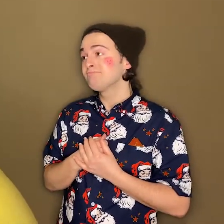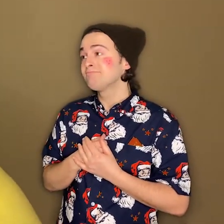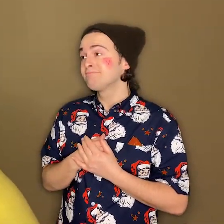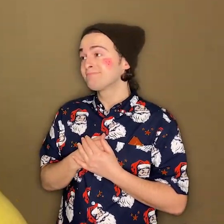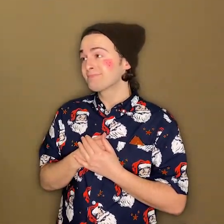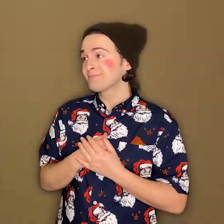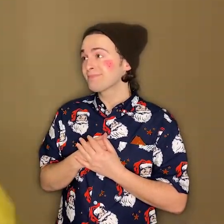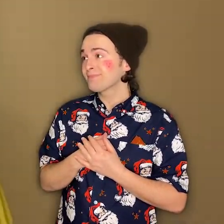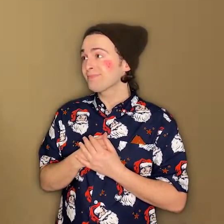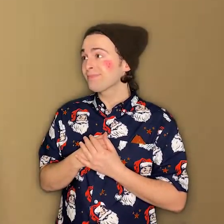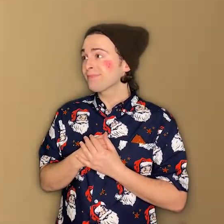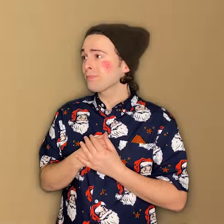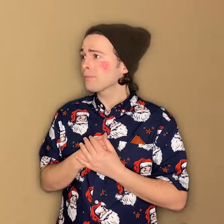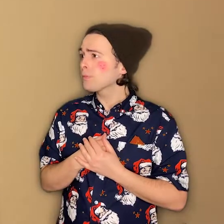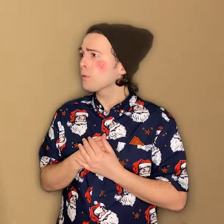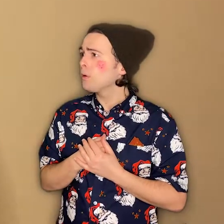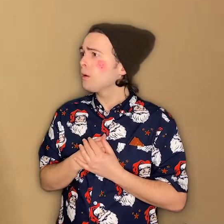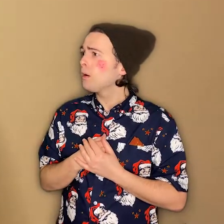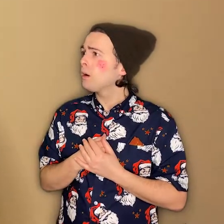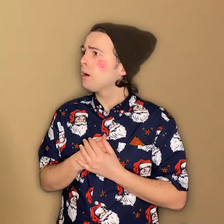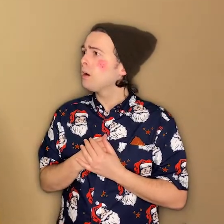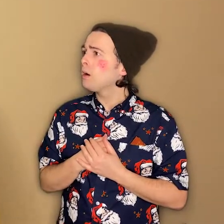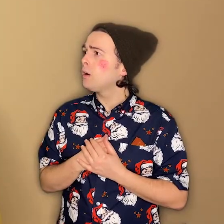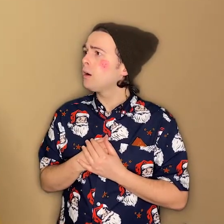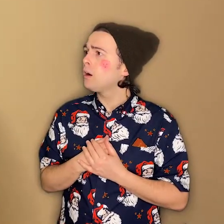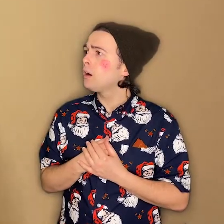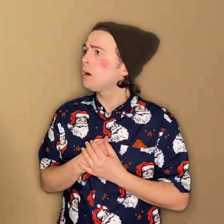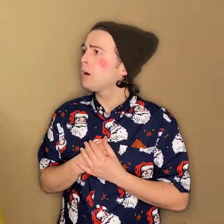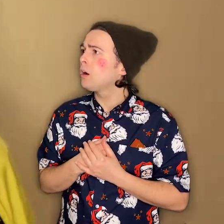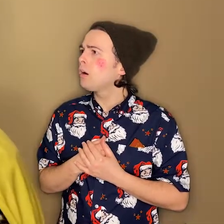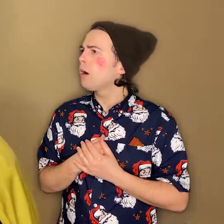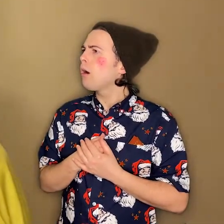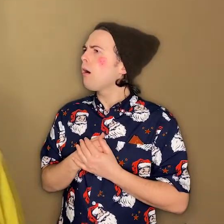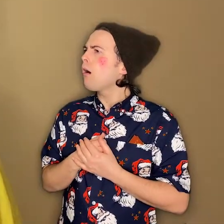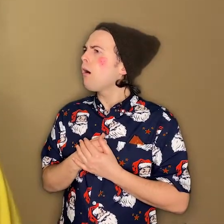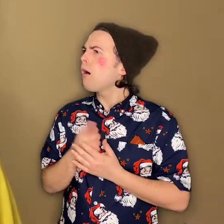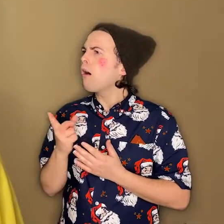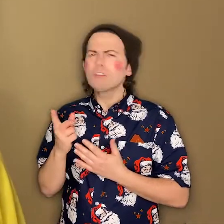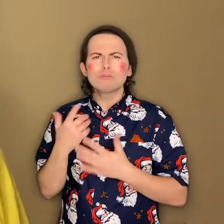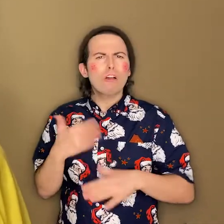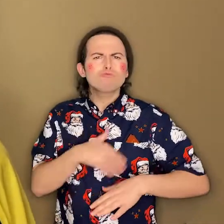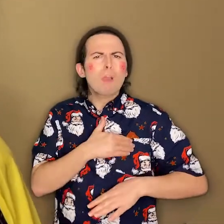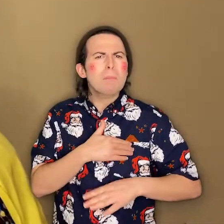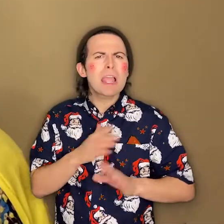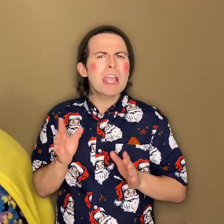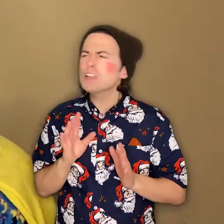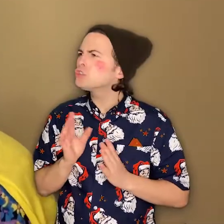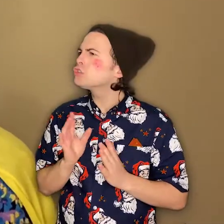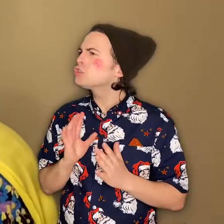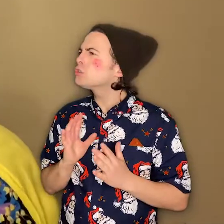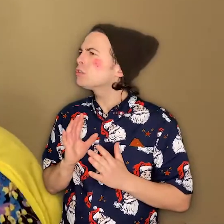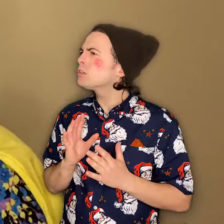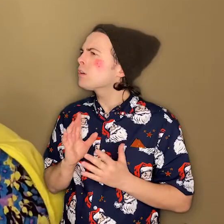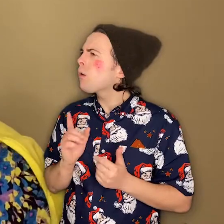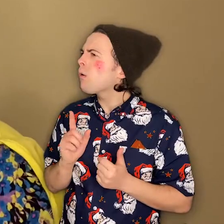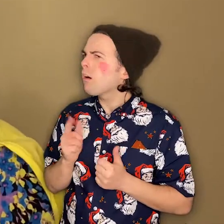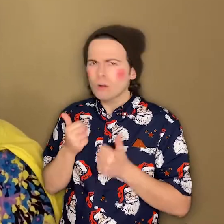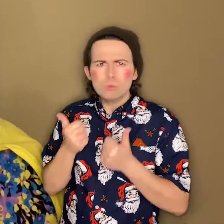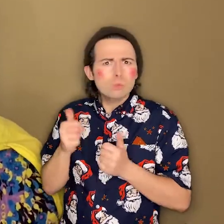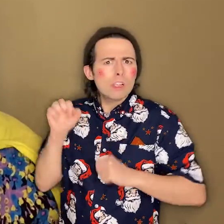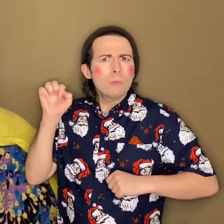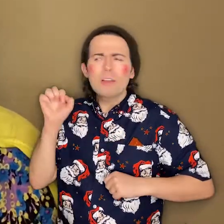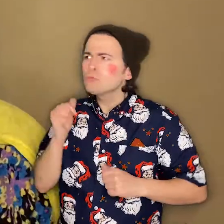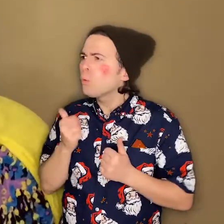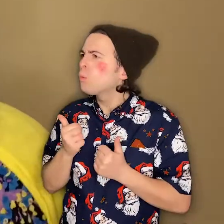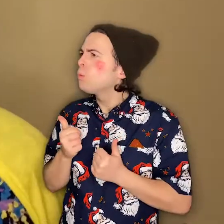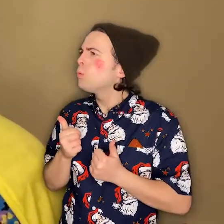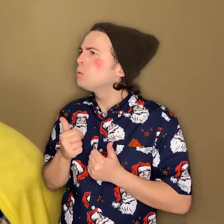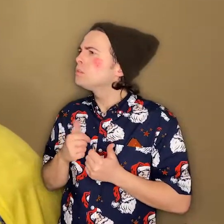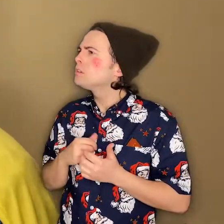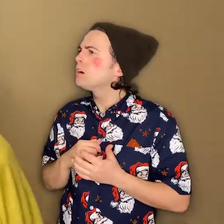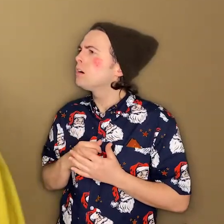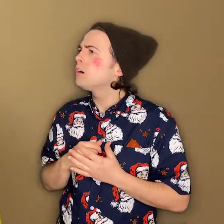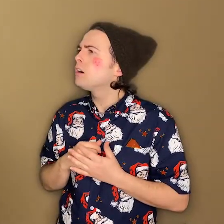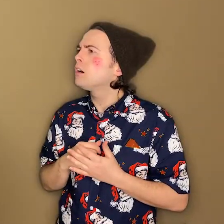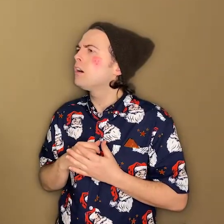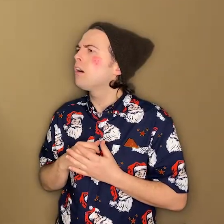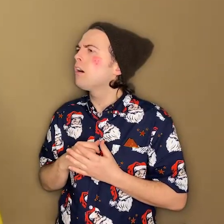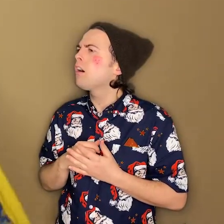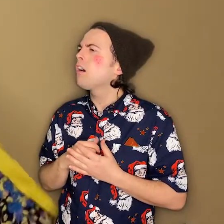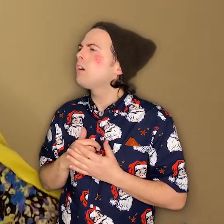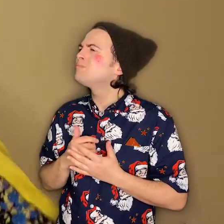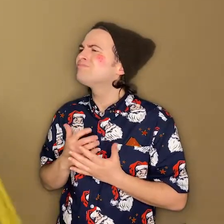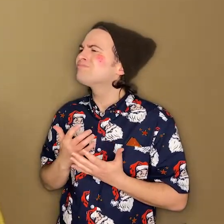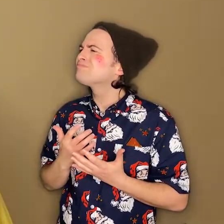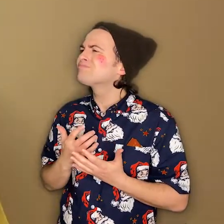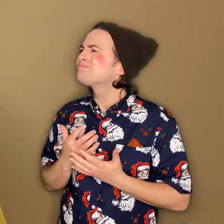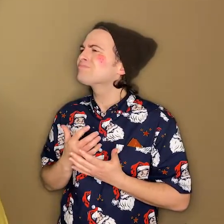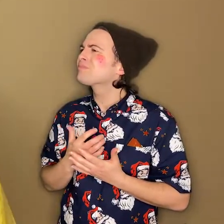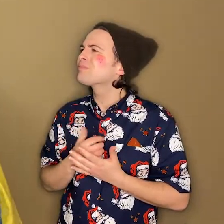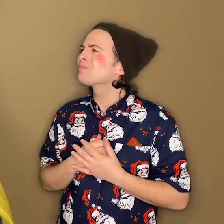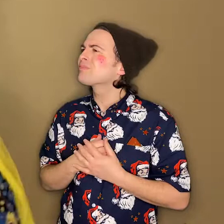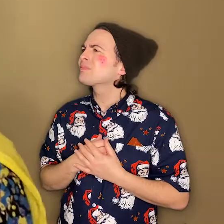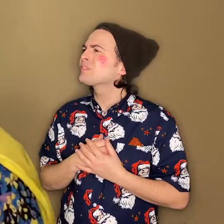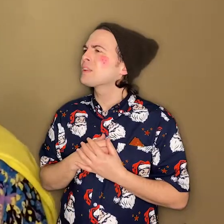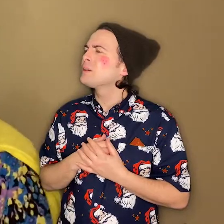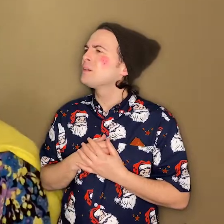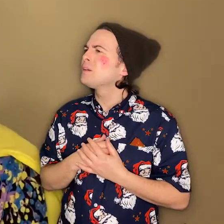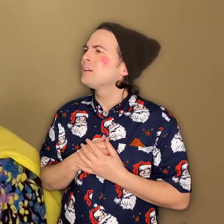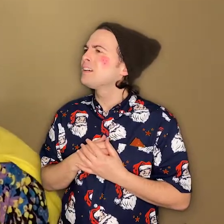Oh who am I kidding boys and girls? I’m a rubbish superhero. The other Dames are all so confident and sassy but I always just feel a bit daft